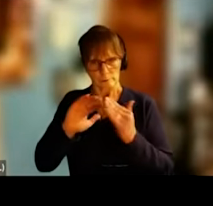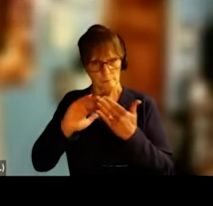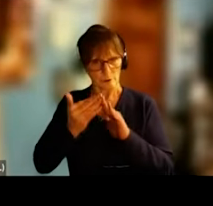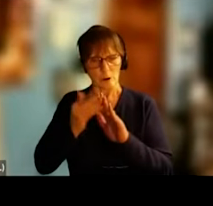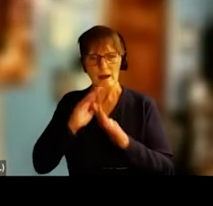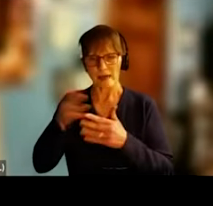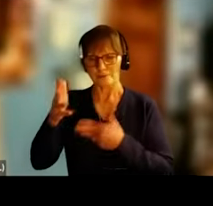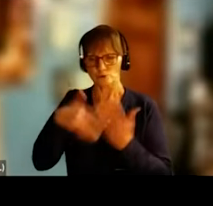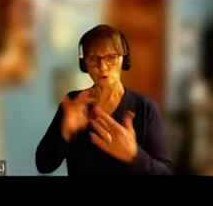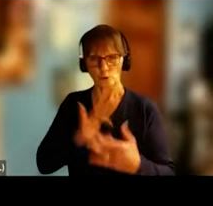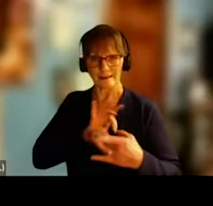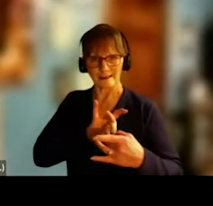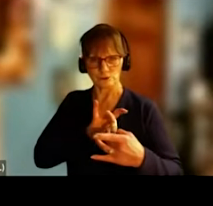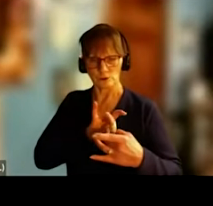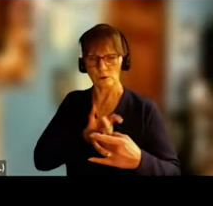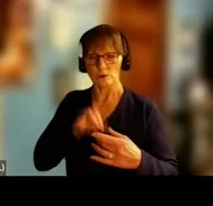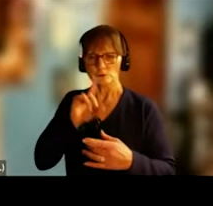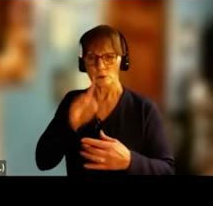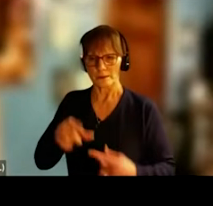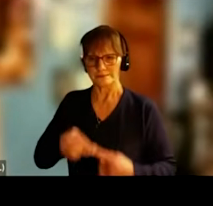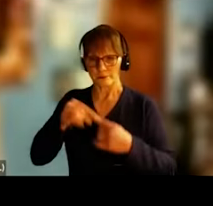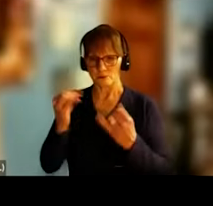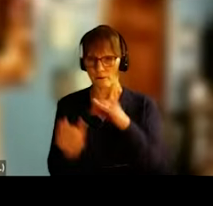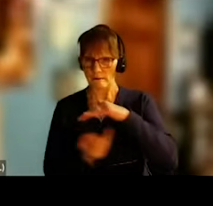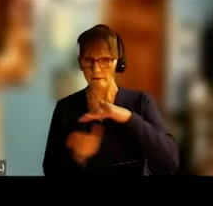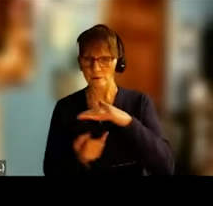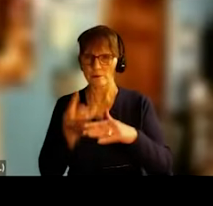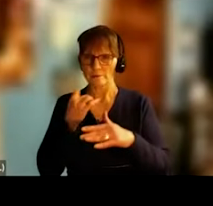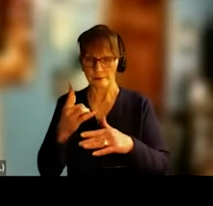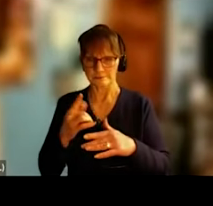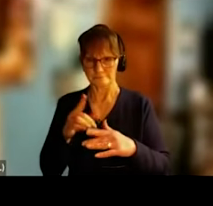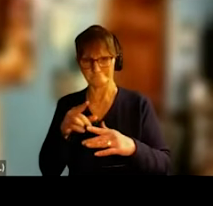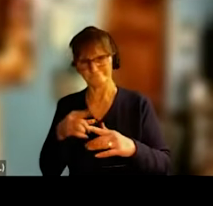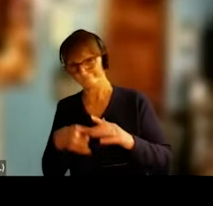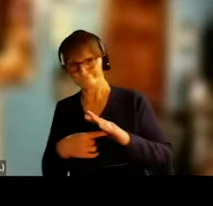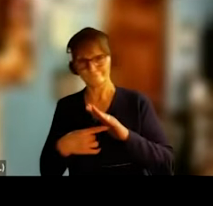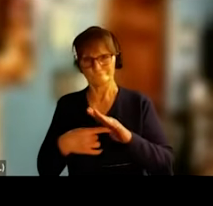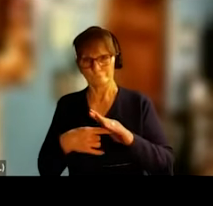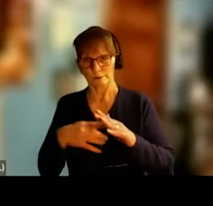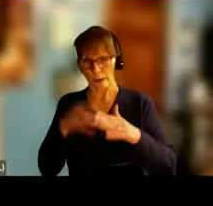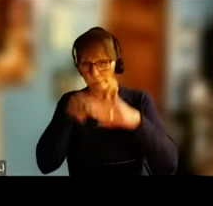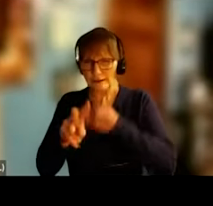We know that social isolation is a predictor of health, and so if people are interested